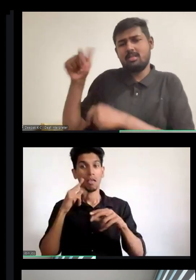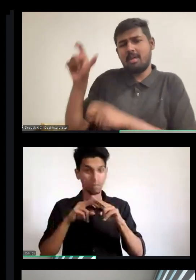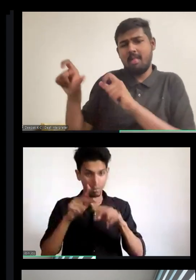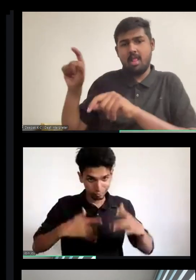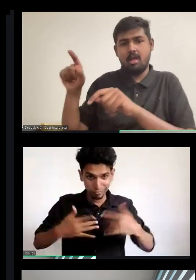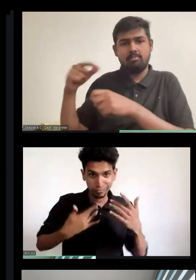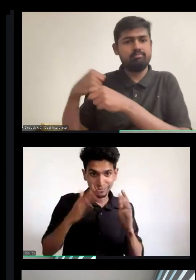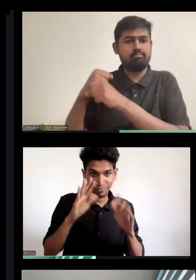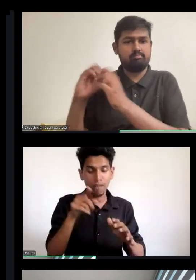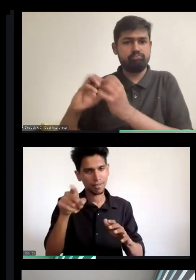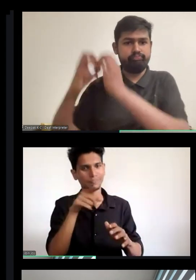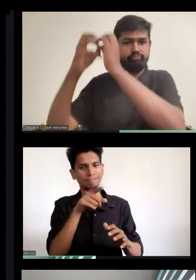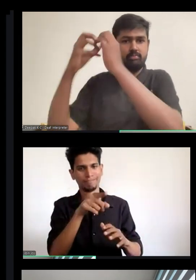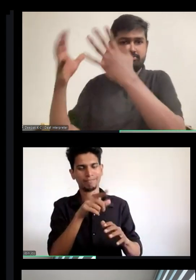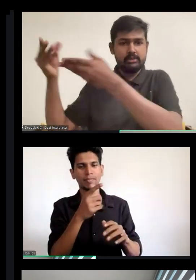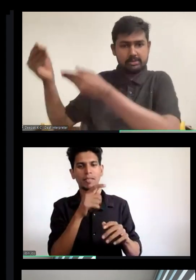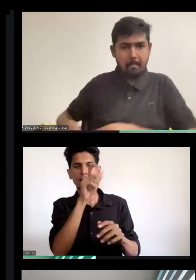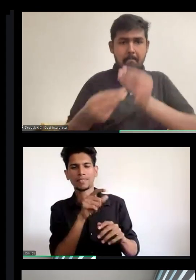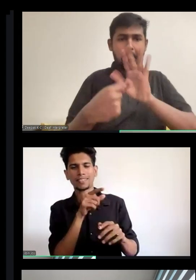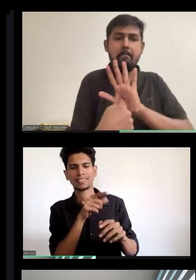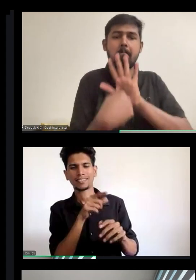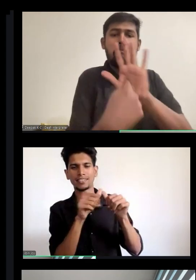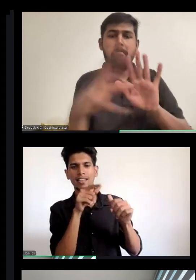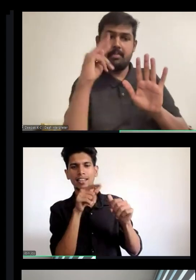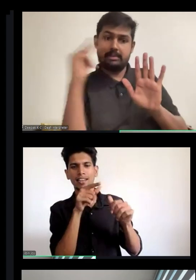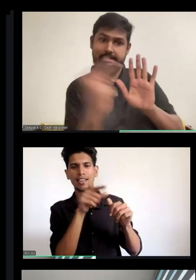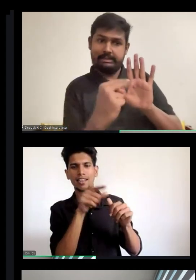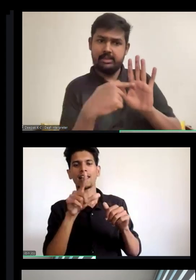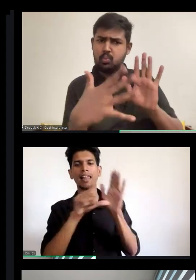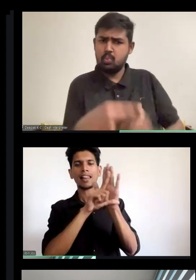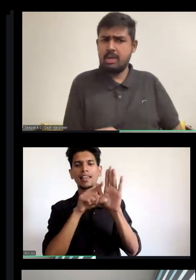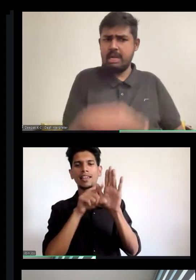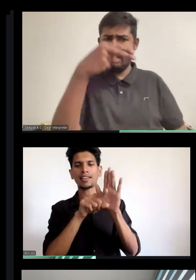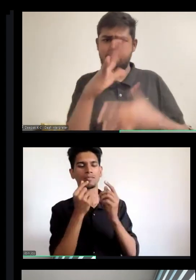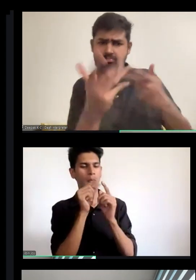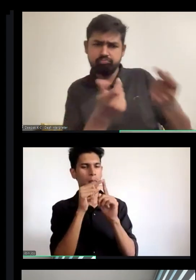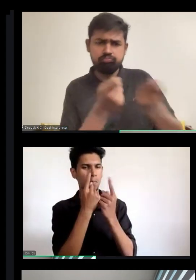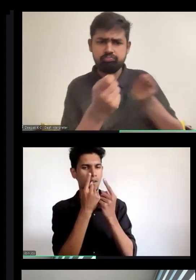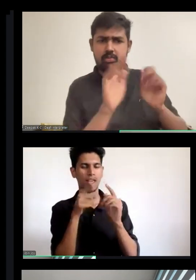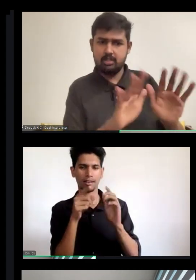I've also linked to her presentation that she did at the D2L's Accessibility Interest Group meeting.